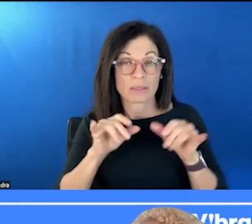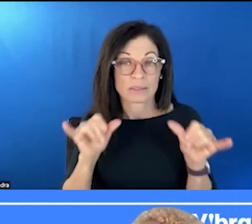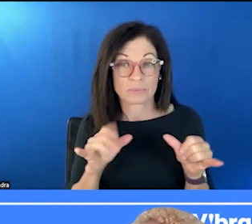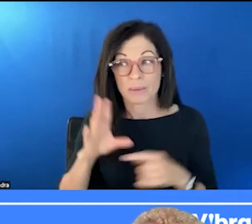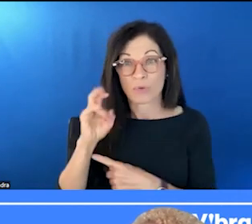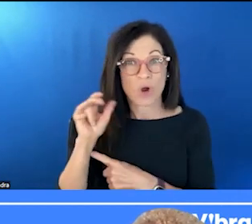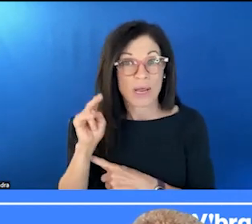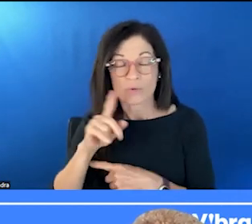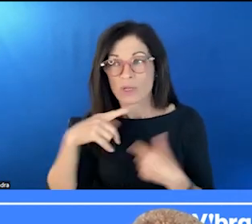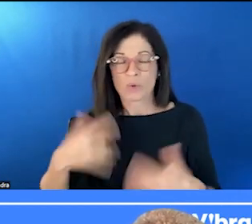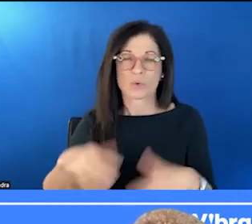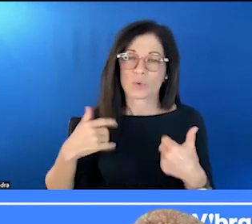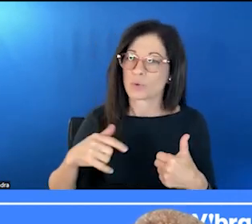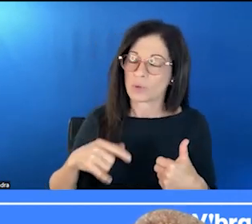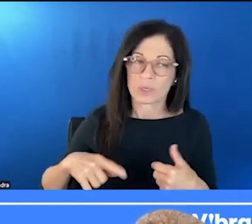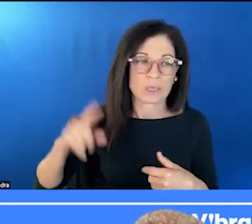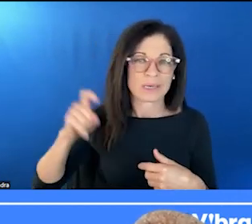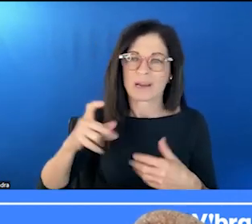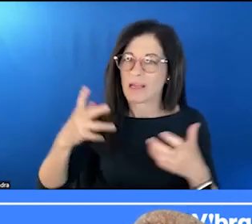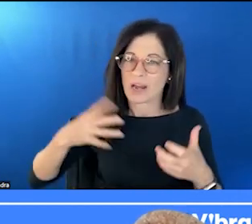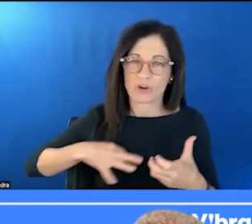DESERVE A TREMENDOUS AMOUNT OF CREDIT FOR SHOWING WHAT IS